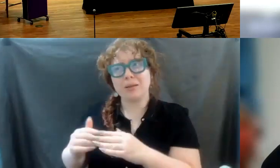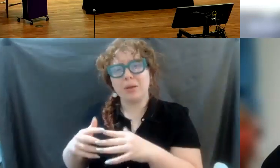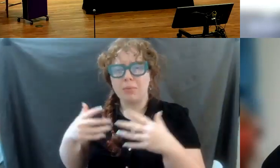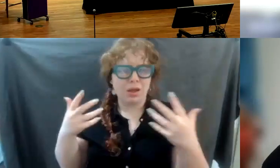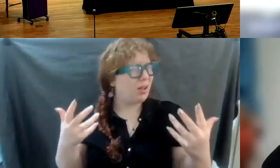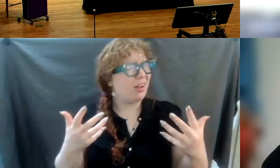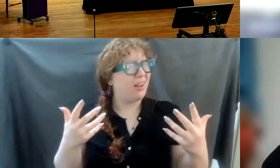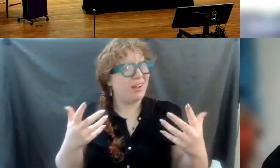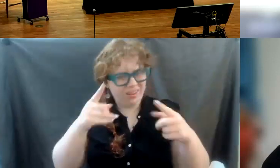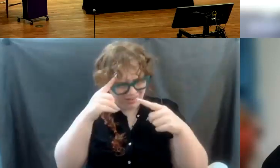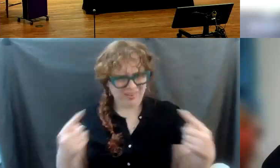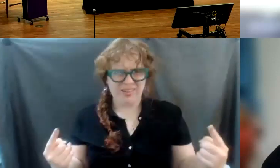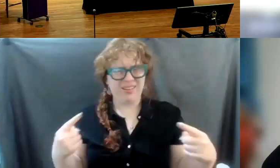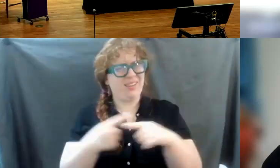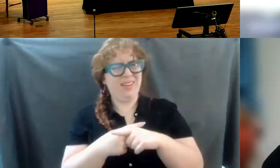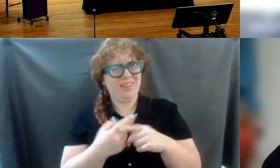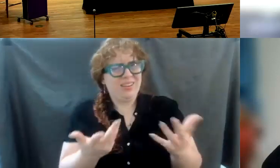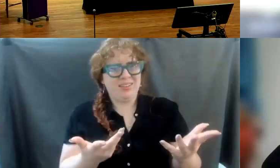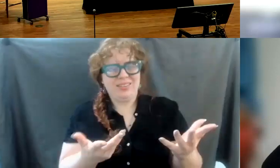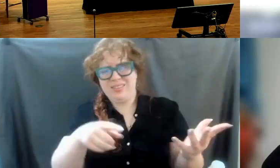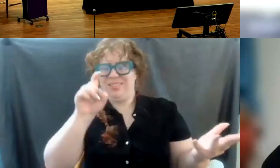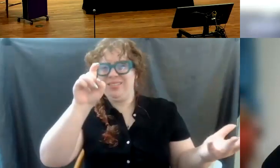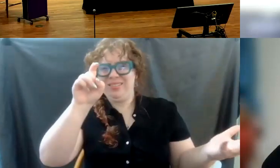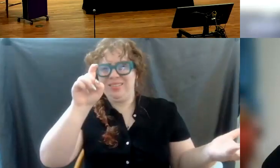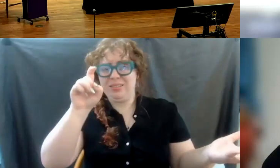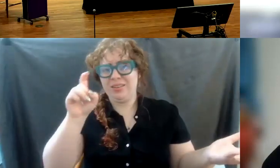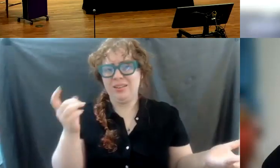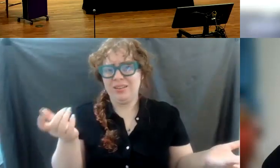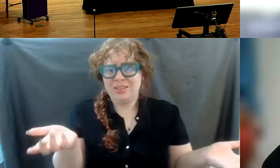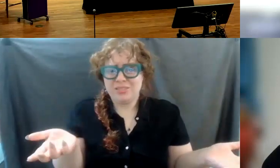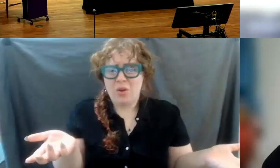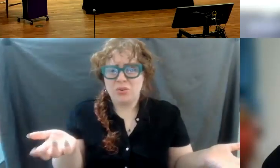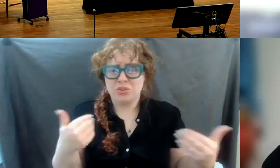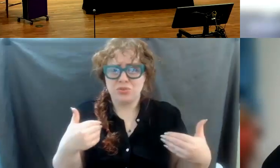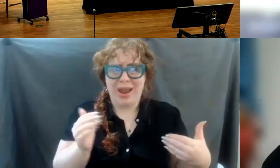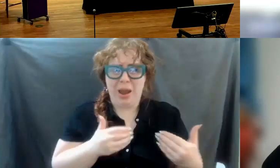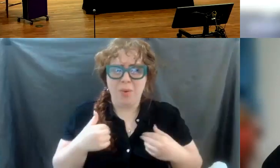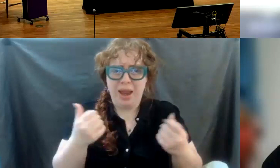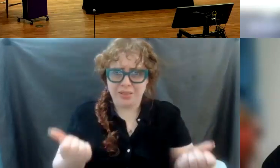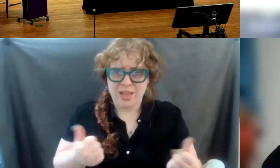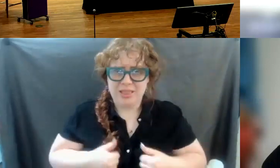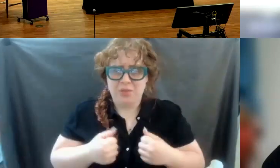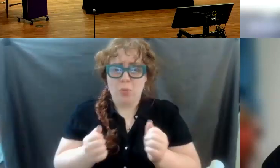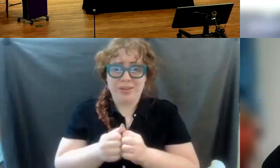And we were talking about our health and you know, living with a disability and you just you may need crutches and you have to fight for that.